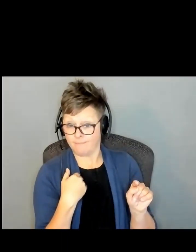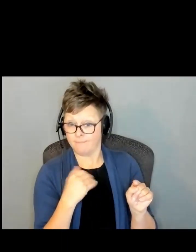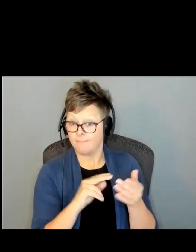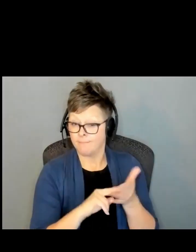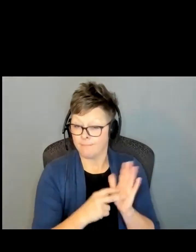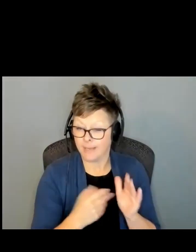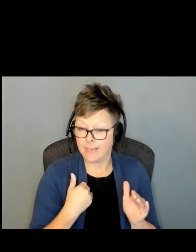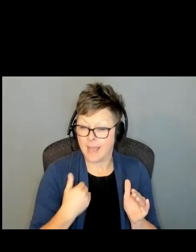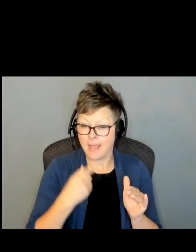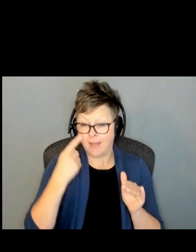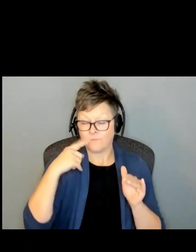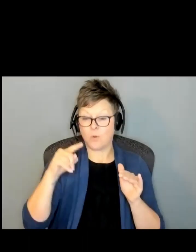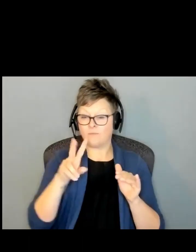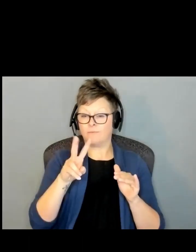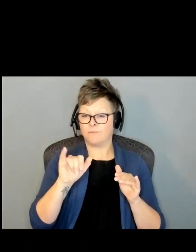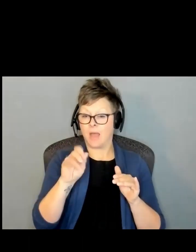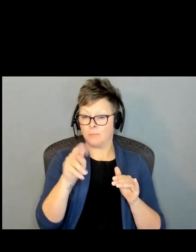Alliance.